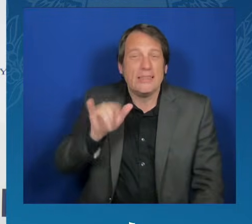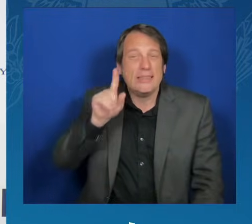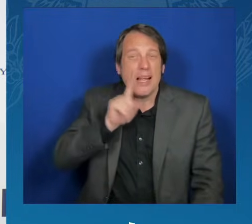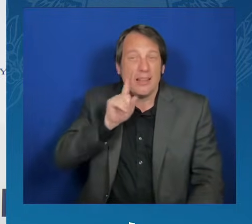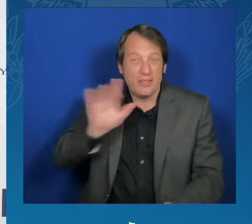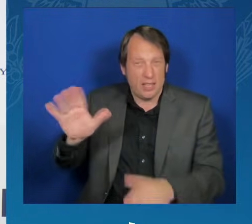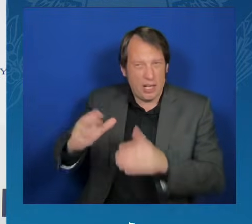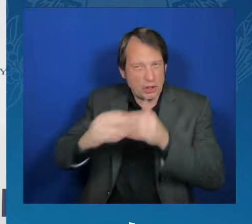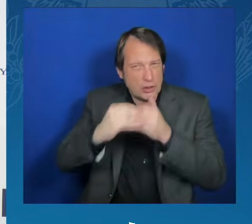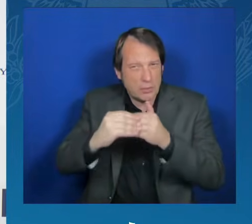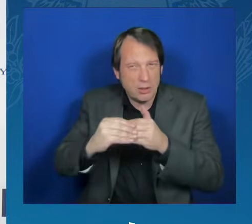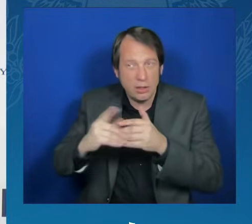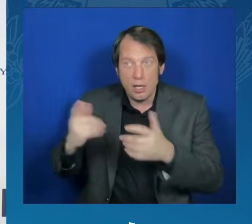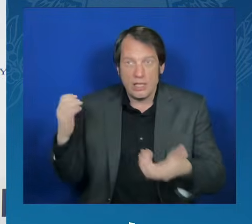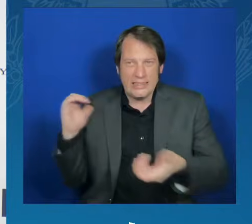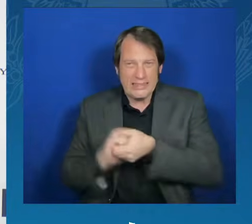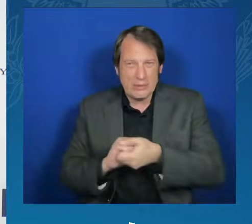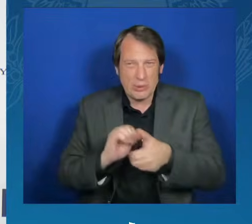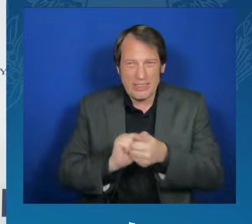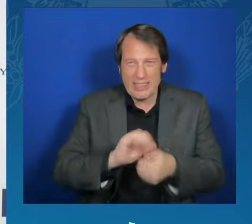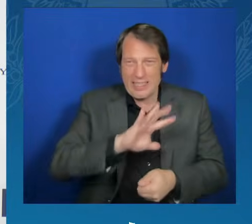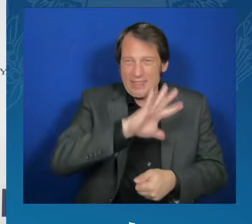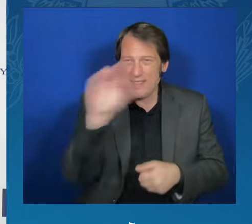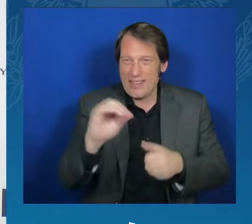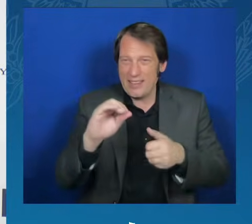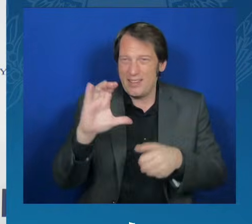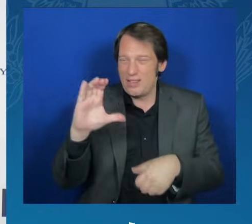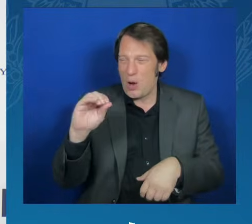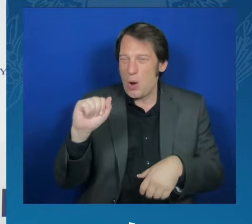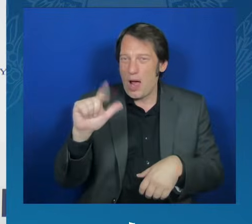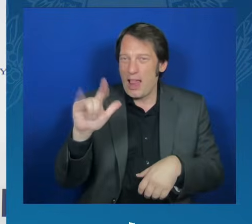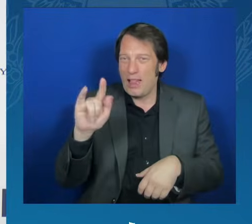has allowed Ukraine to achieve what so many thought was impossible.